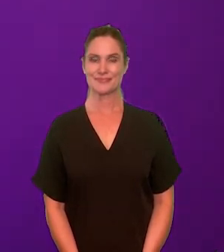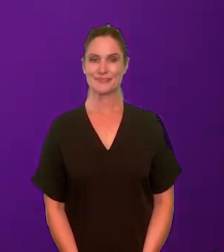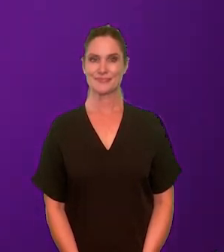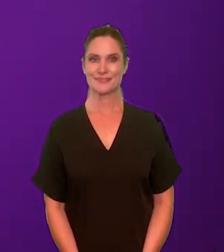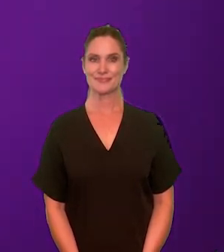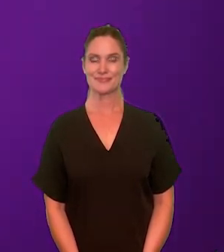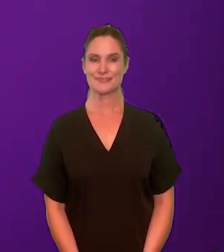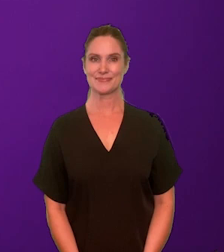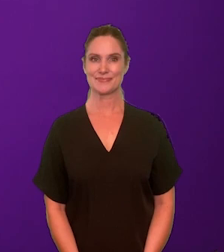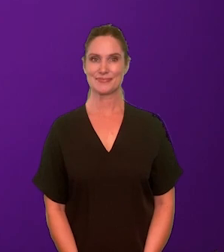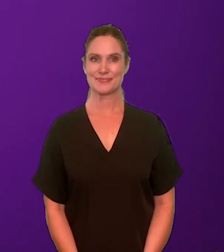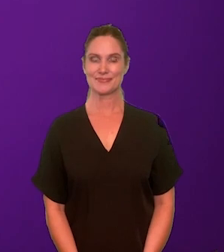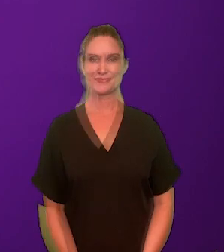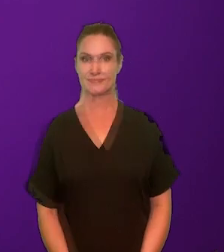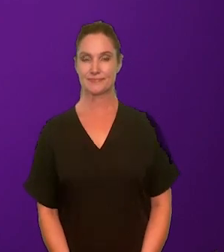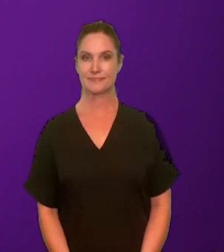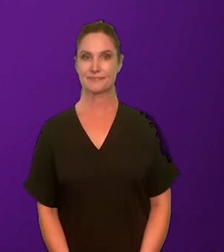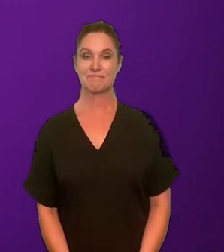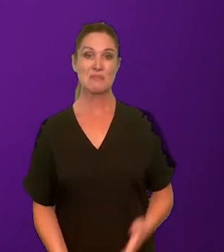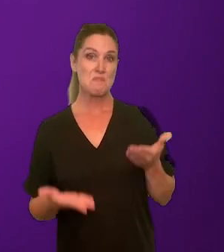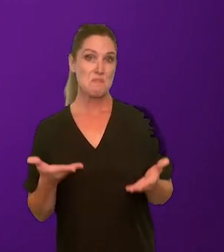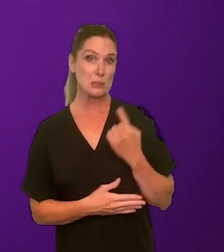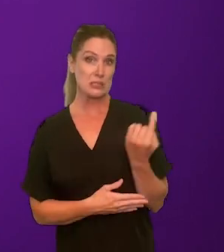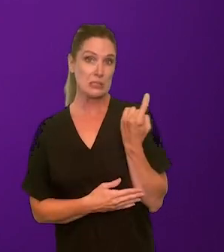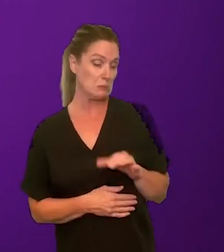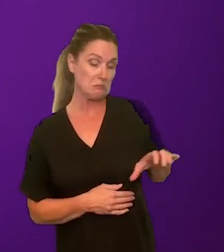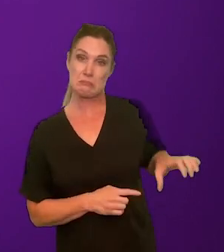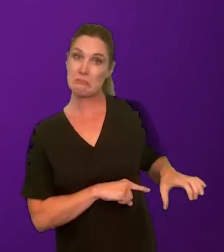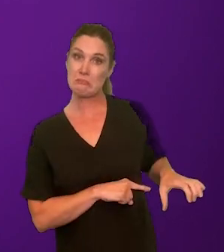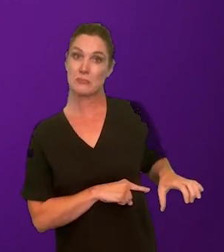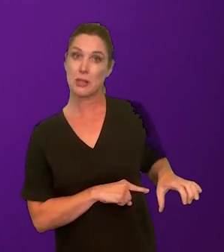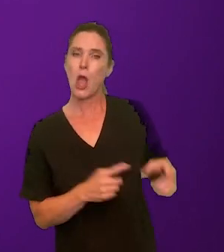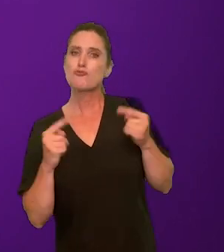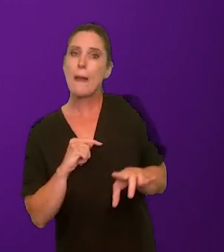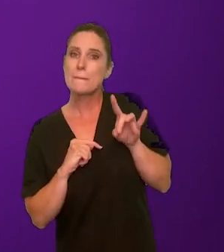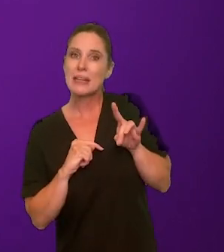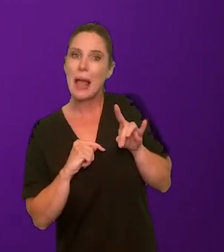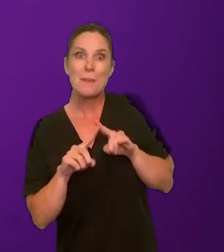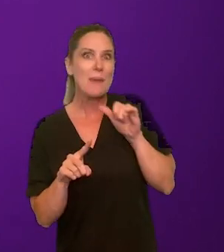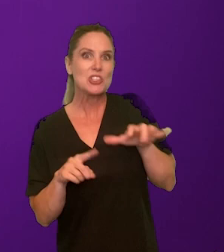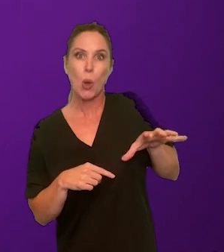There's probably an object next to you right now. Pick it up, but without squeezing your fingers. It's impossible.